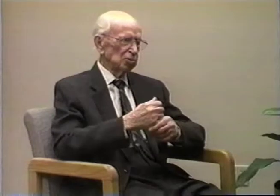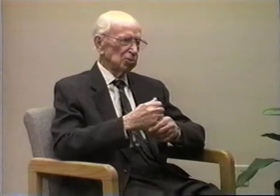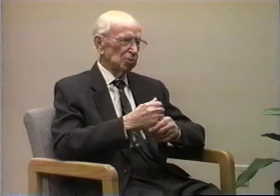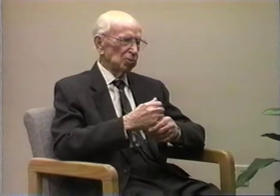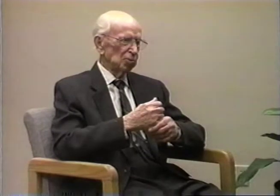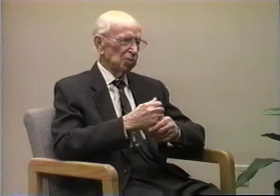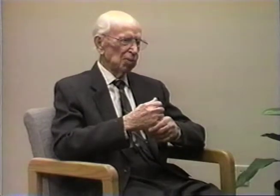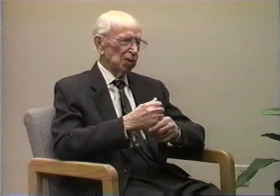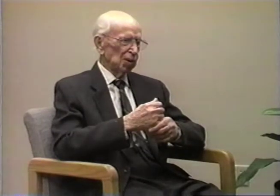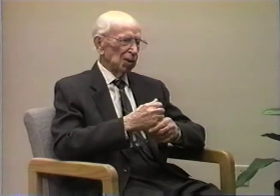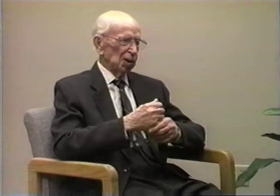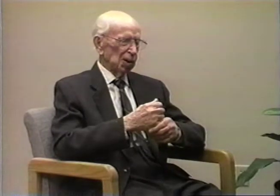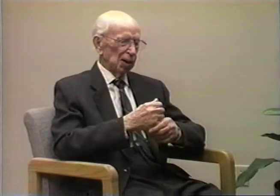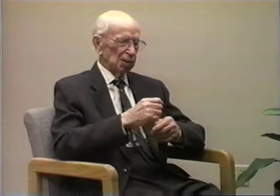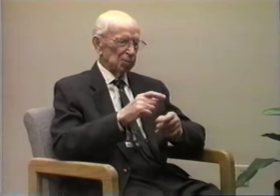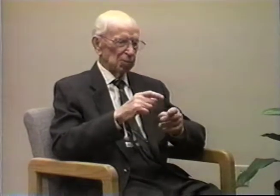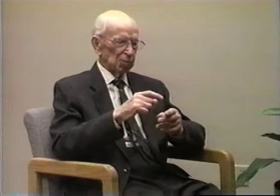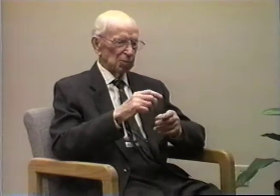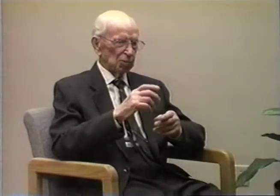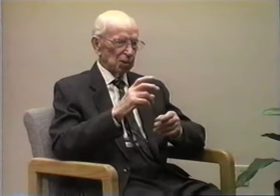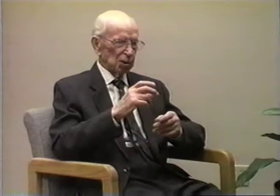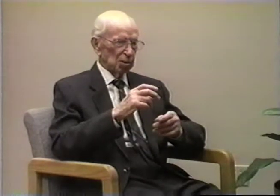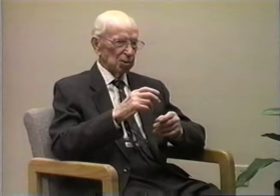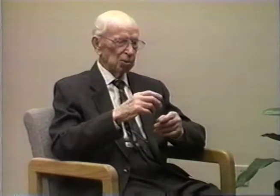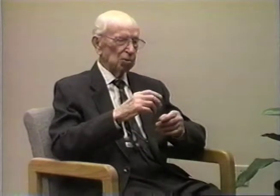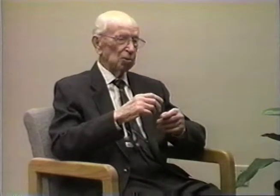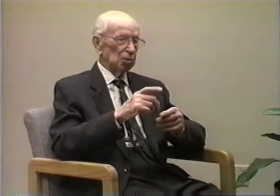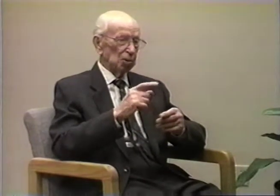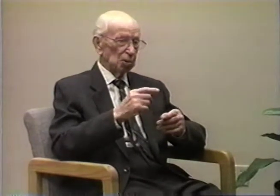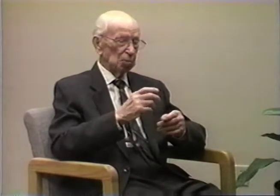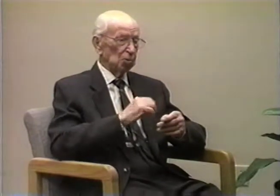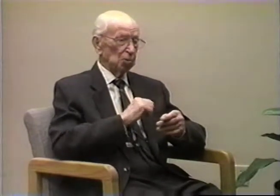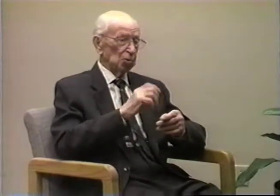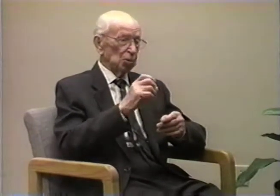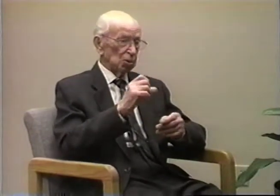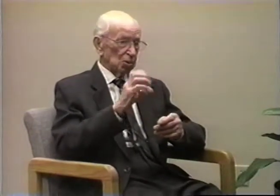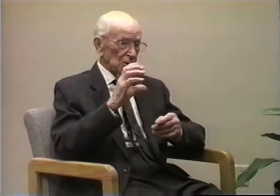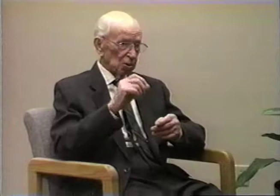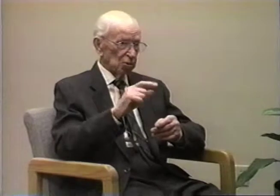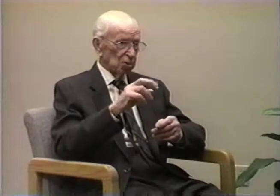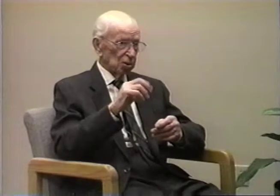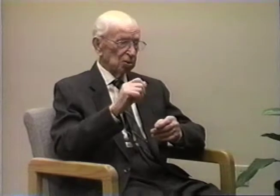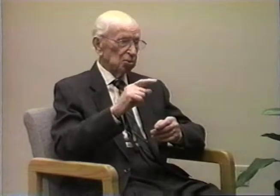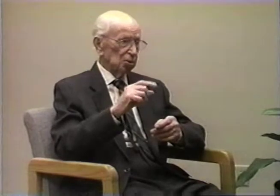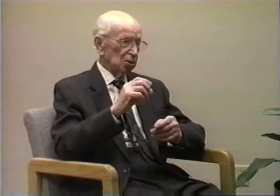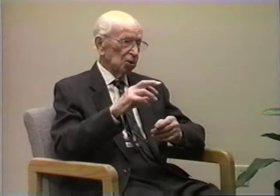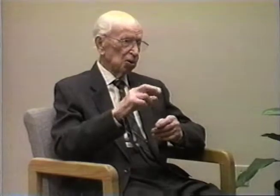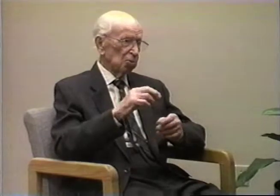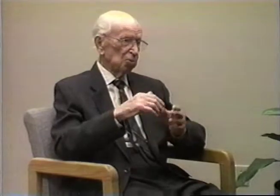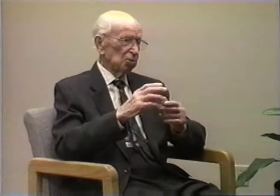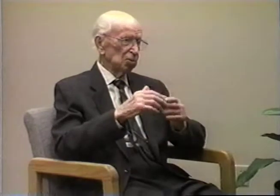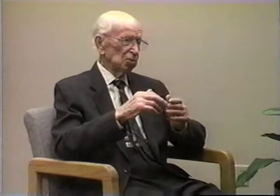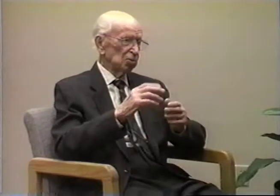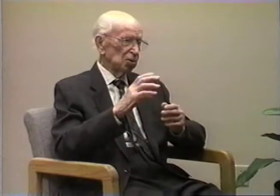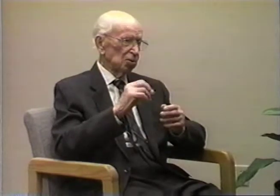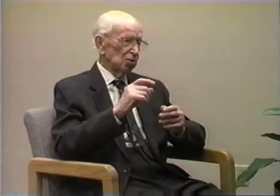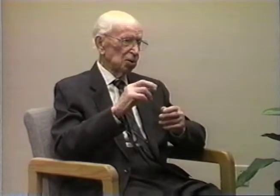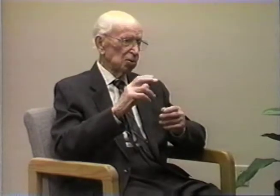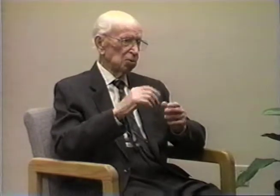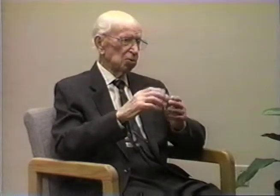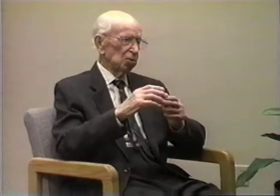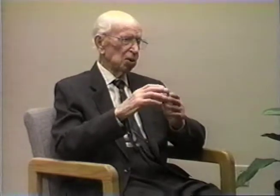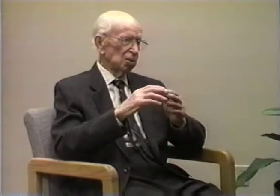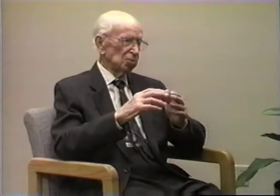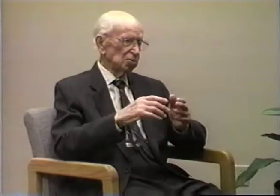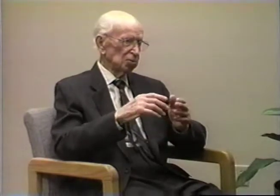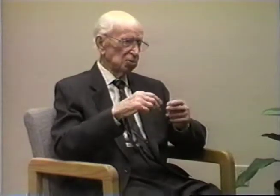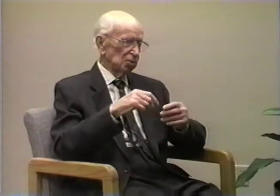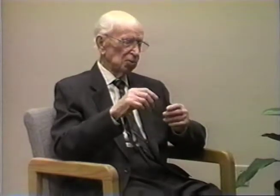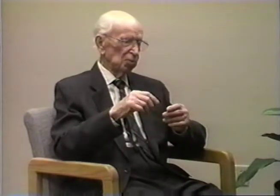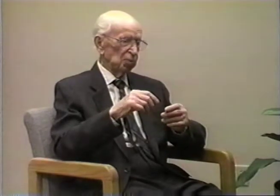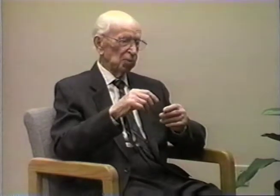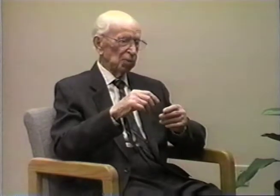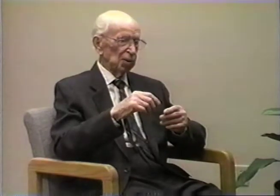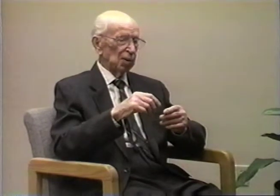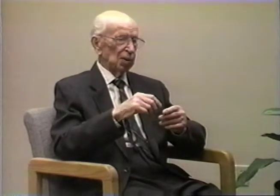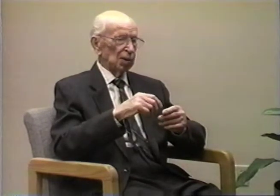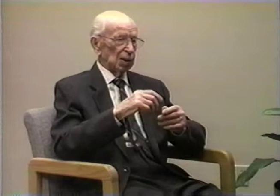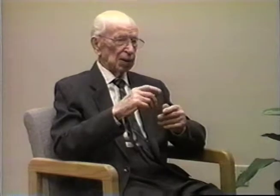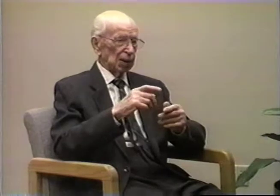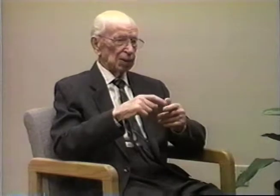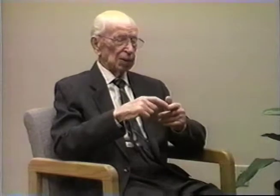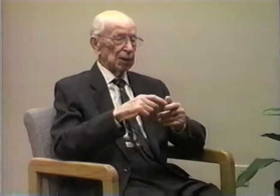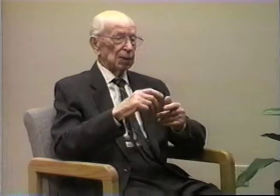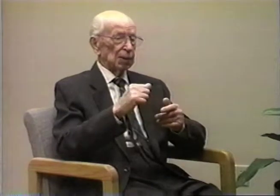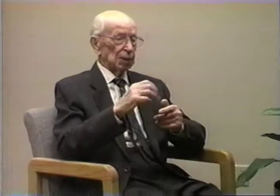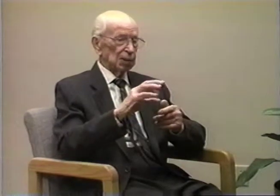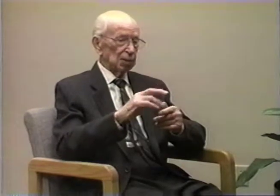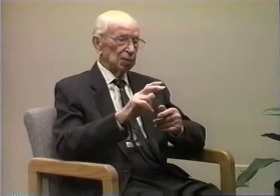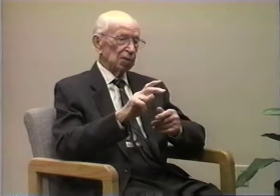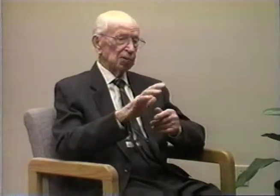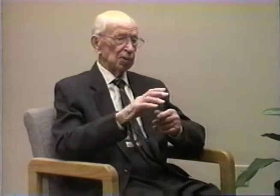I next worked in construction as a contractor for myself, building homes.